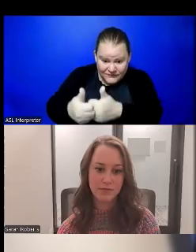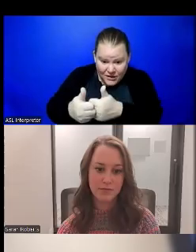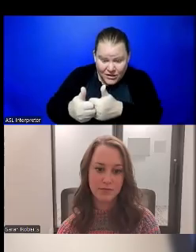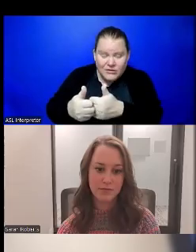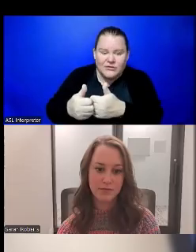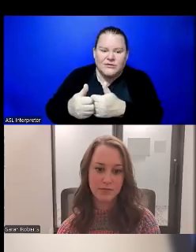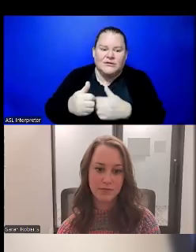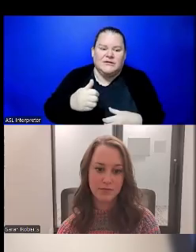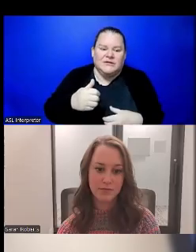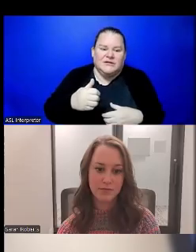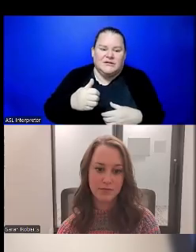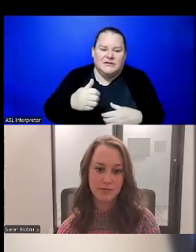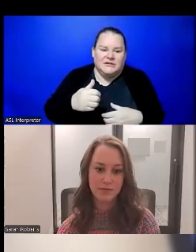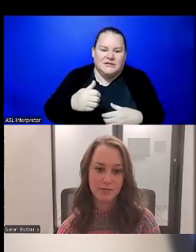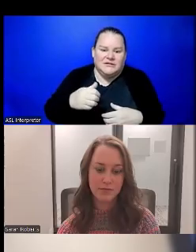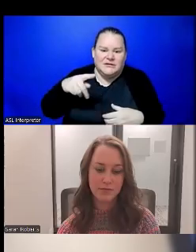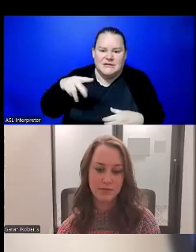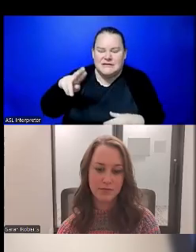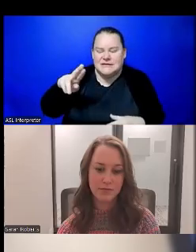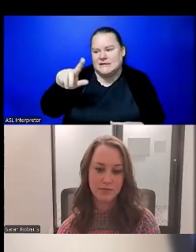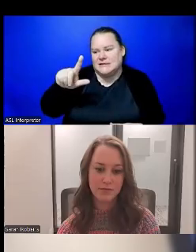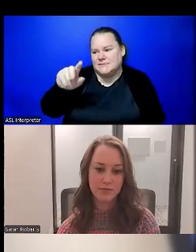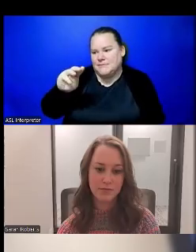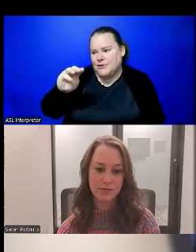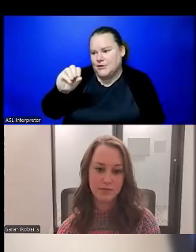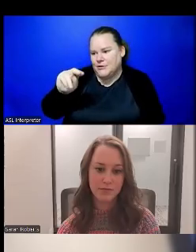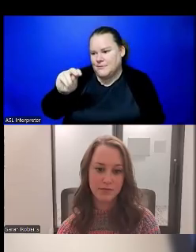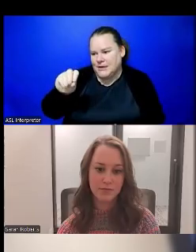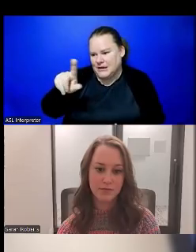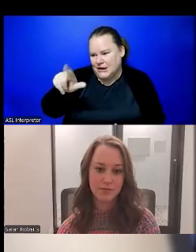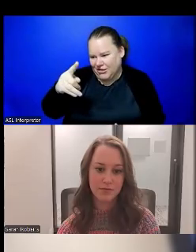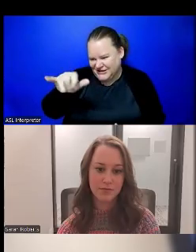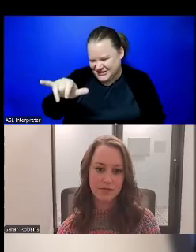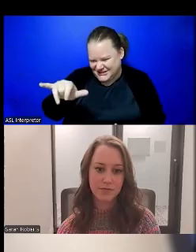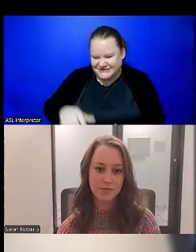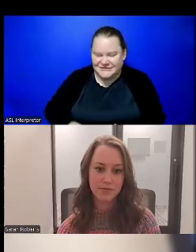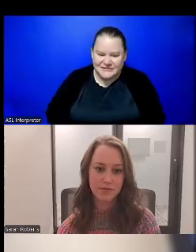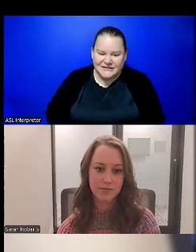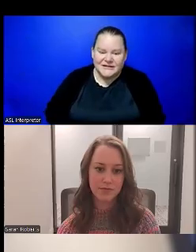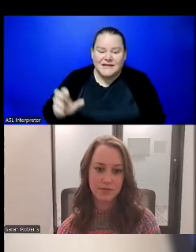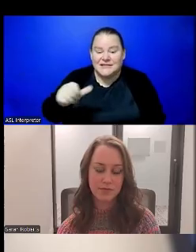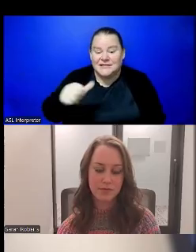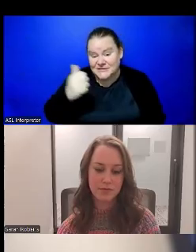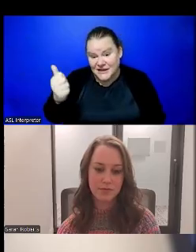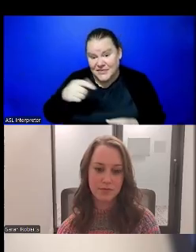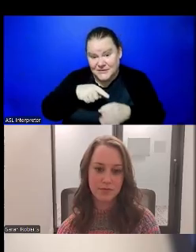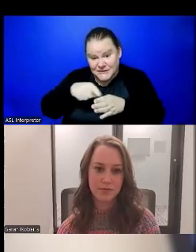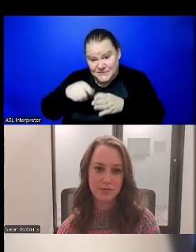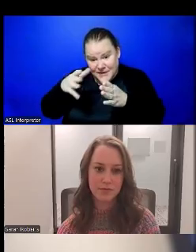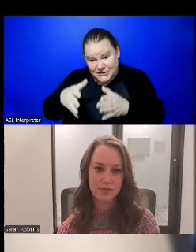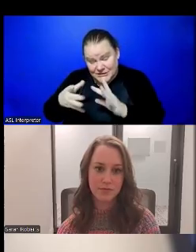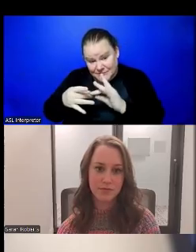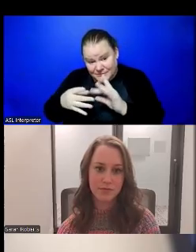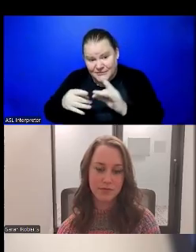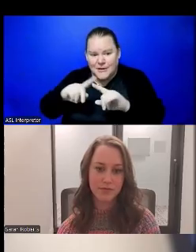So just important to note, there's other specialist as well that Dr Clements had mentioned, but pulmonology is is the main